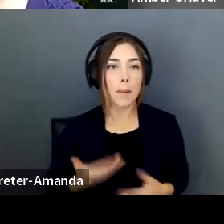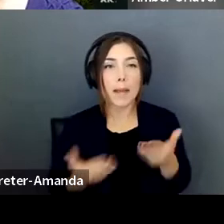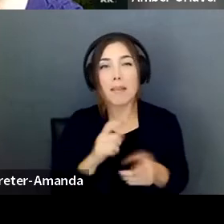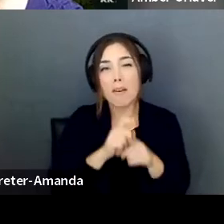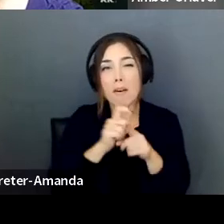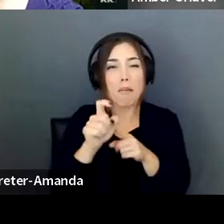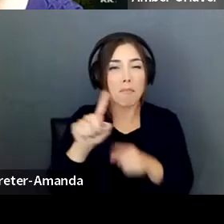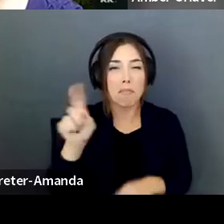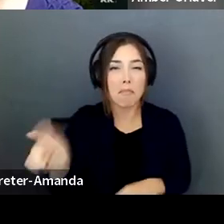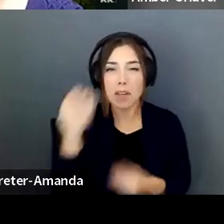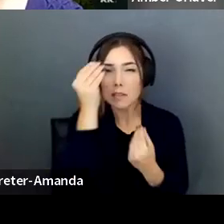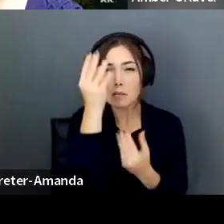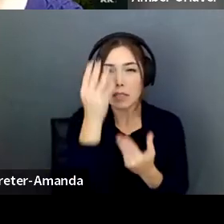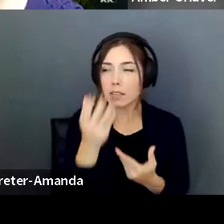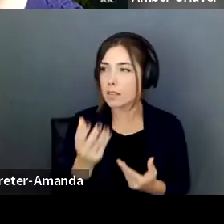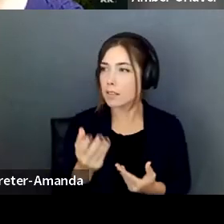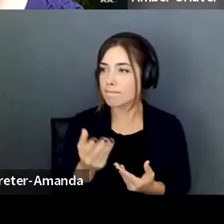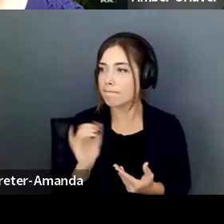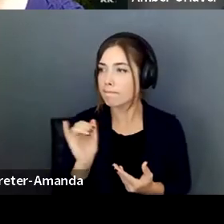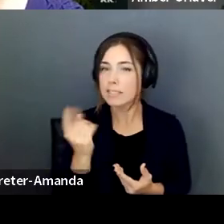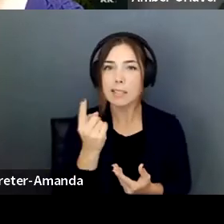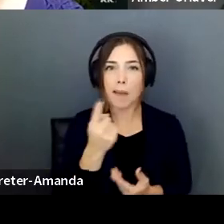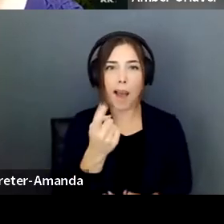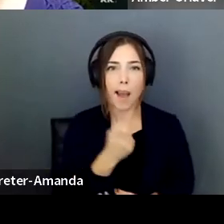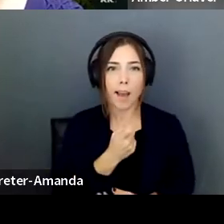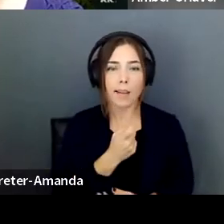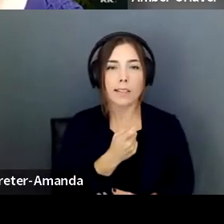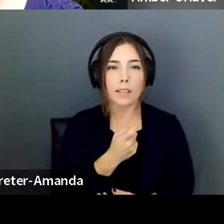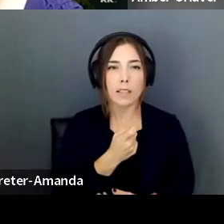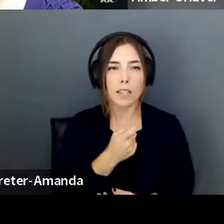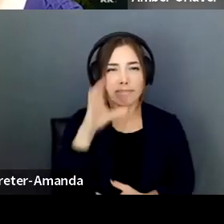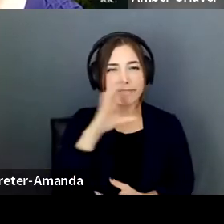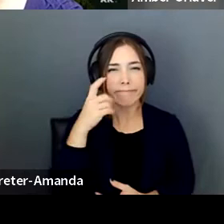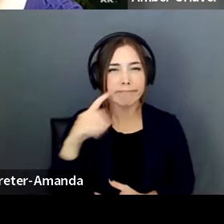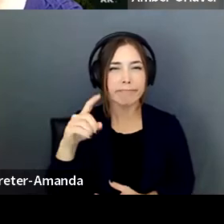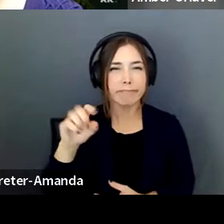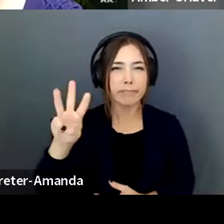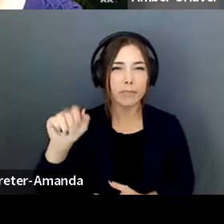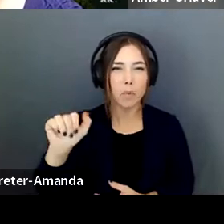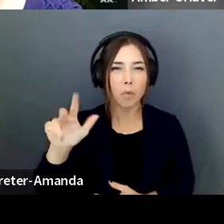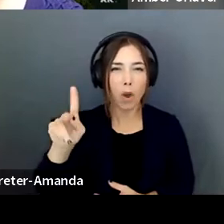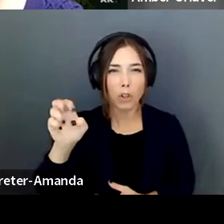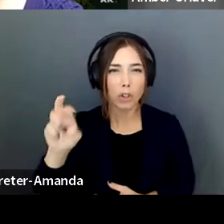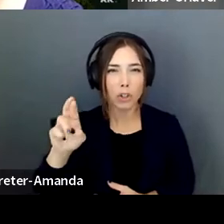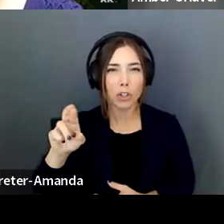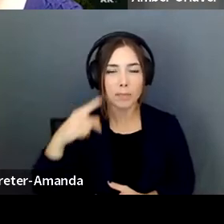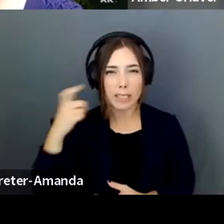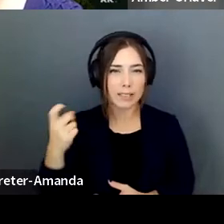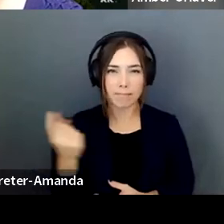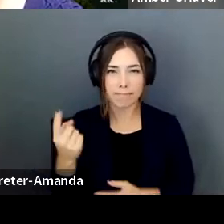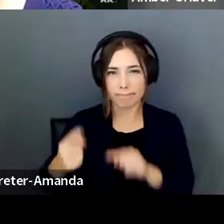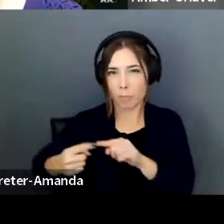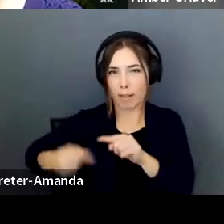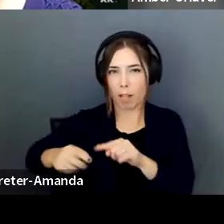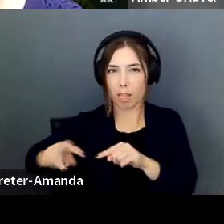You know I had someone call looking for a lock because we ended up talking about the